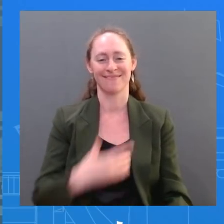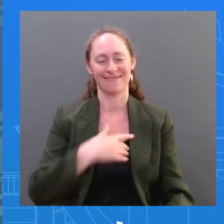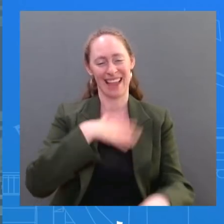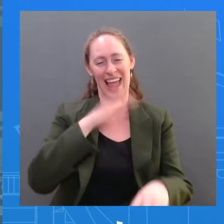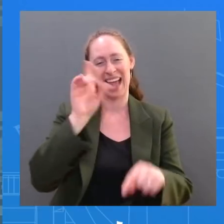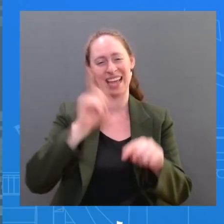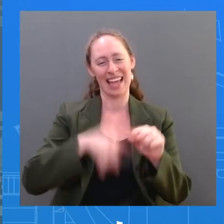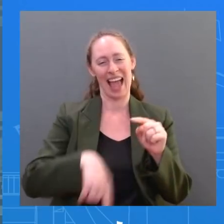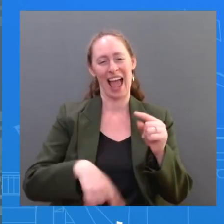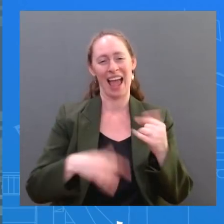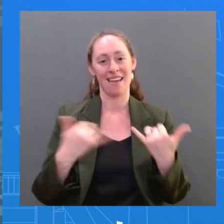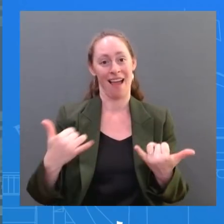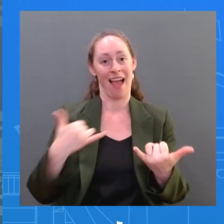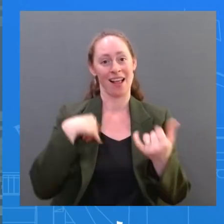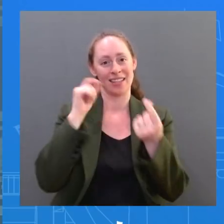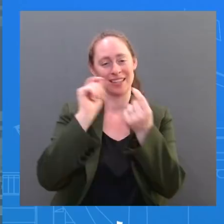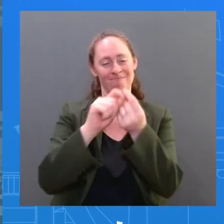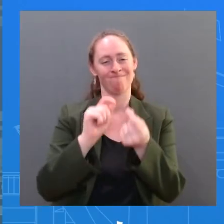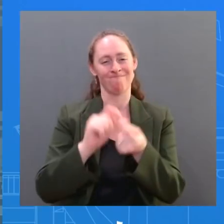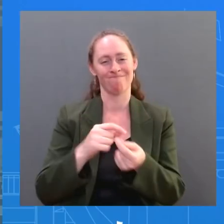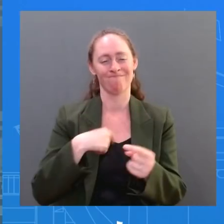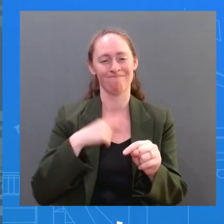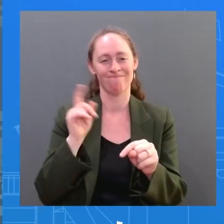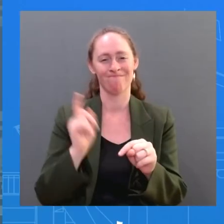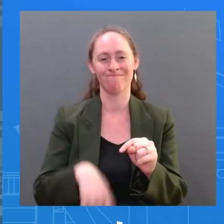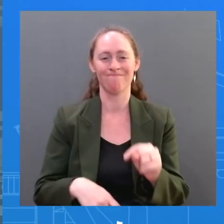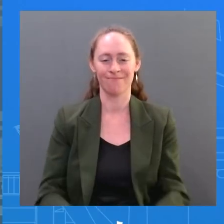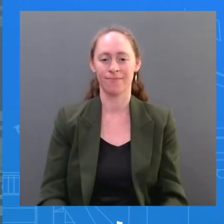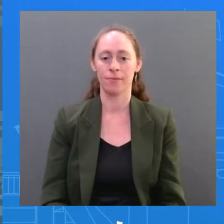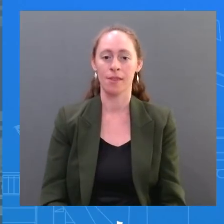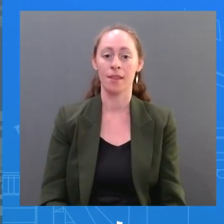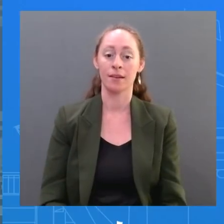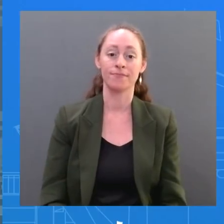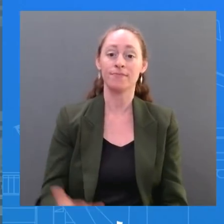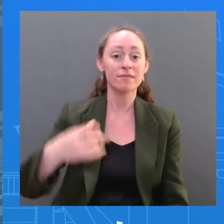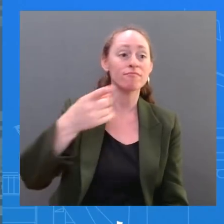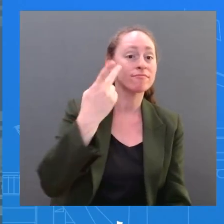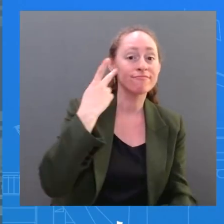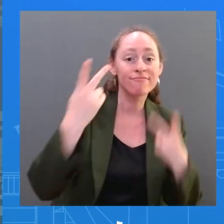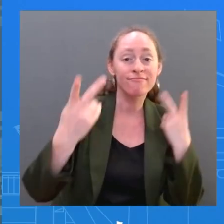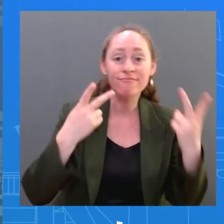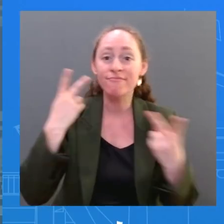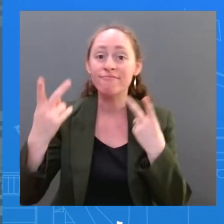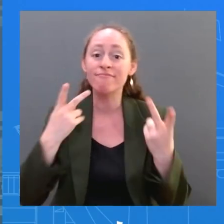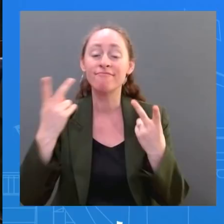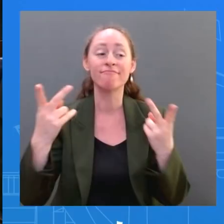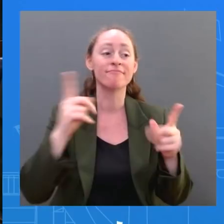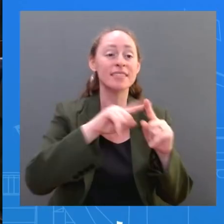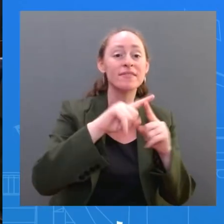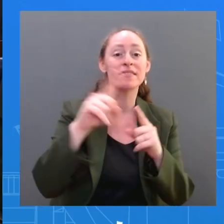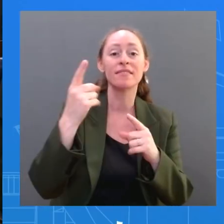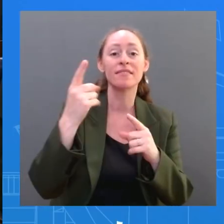and either decided was not a viable option at the moment or are continuing to run down. The Press: And one question about the pill.